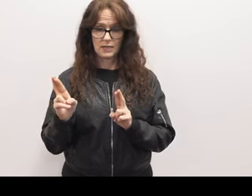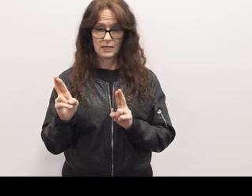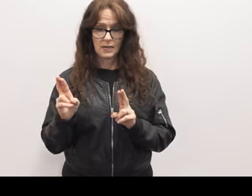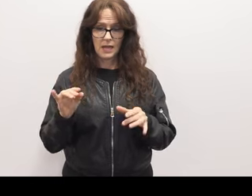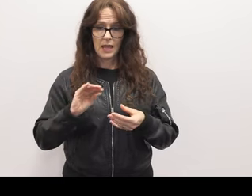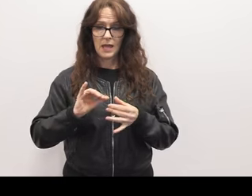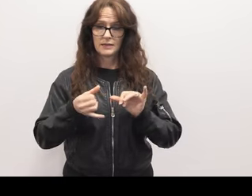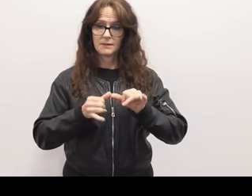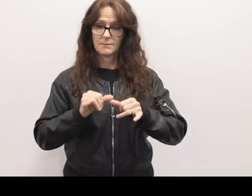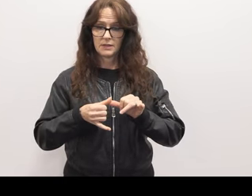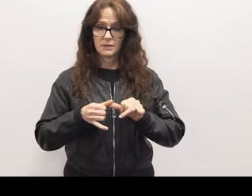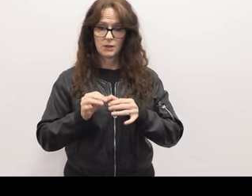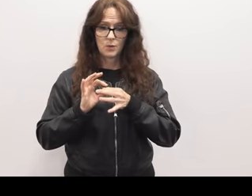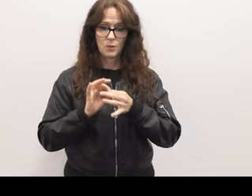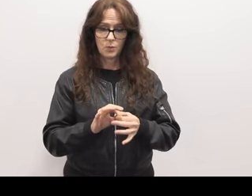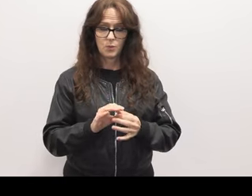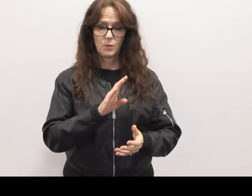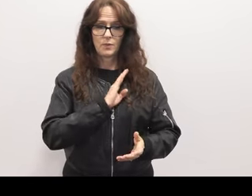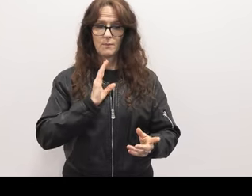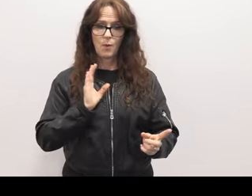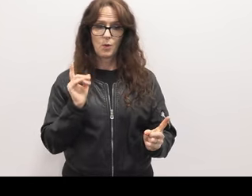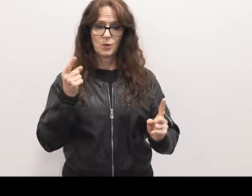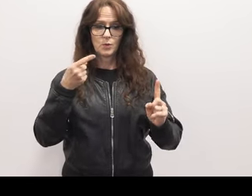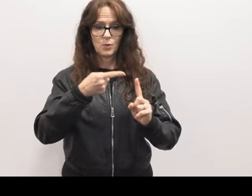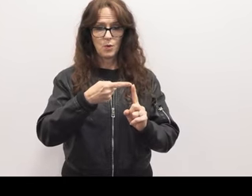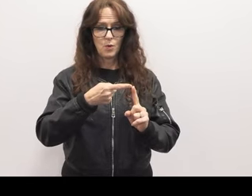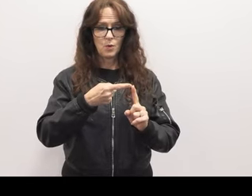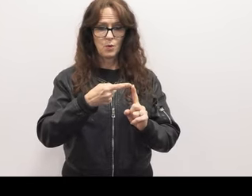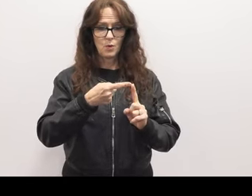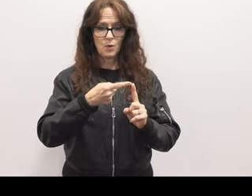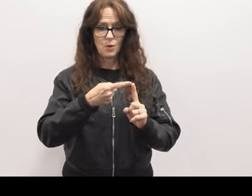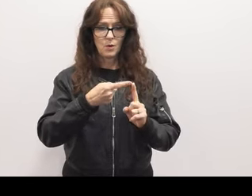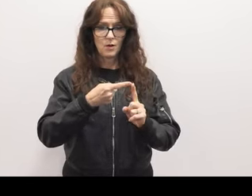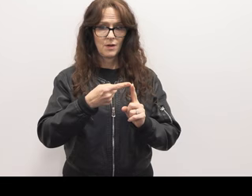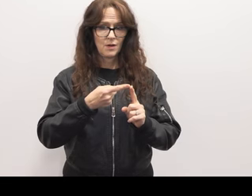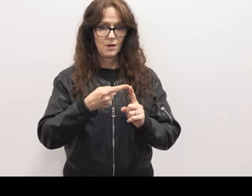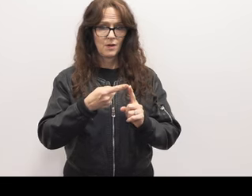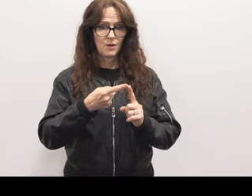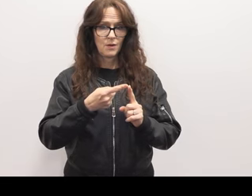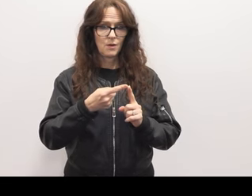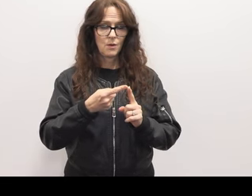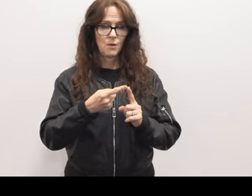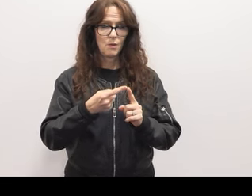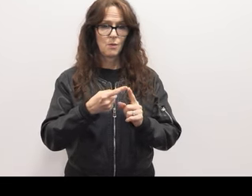that associates with the board goal, what will be the interim goal metric?